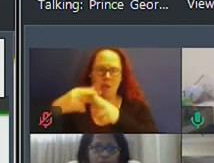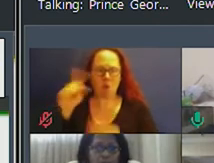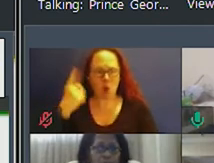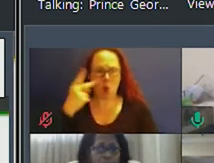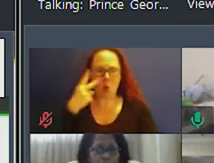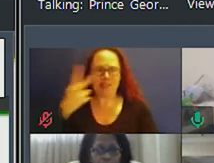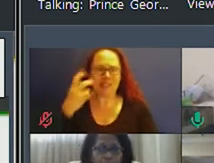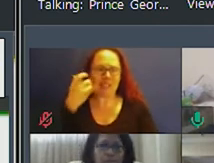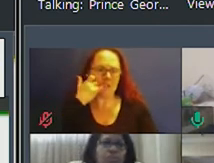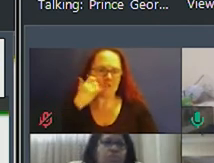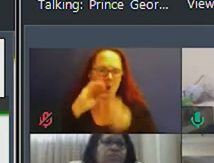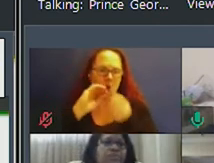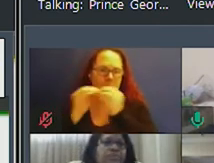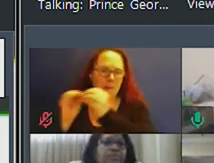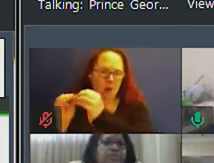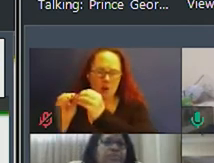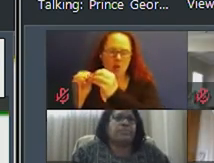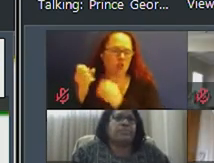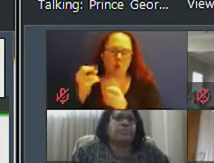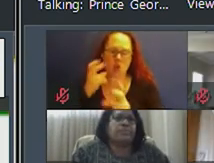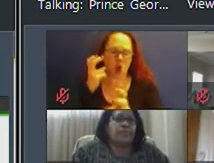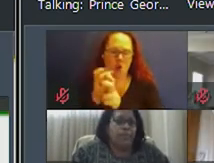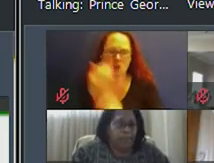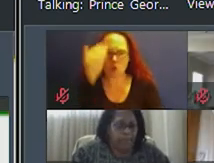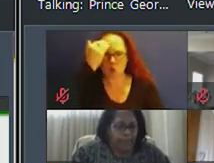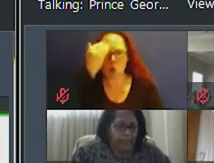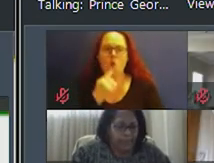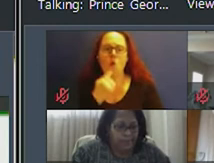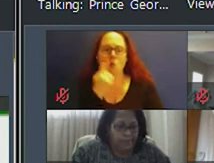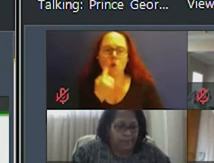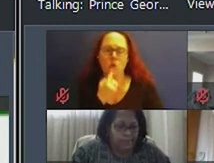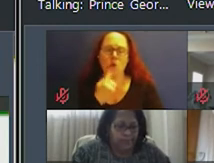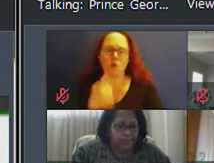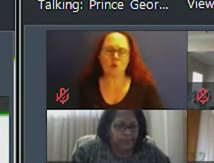So it's hard for us to tell. Oh, okay. 10 Tamara Mamood.